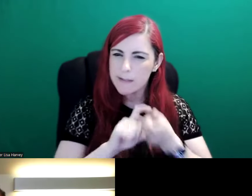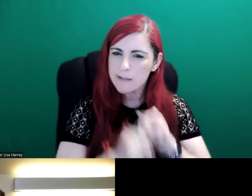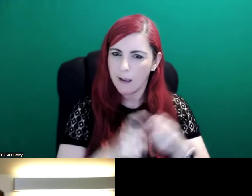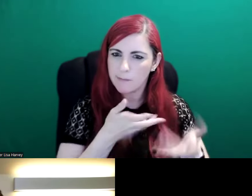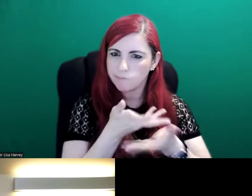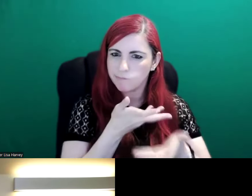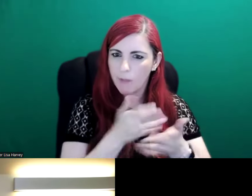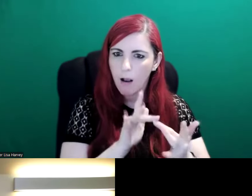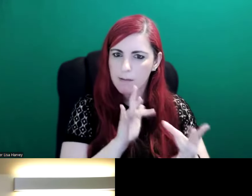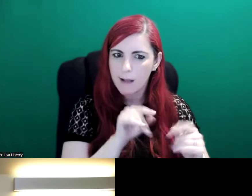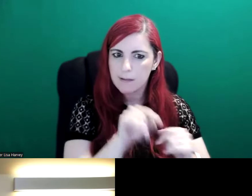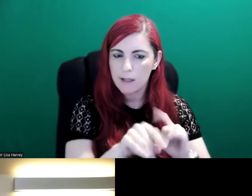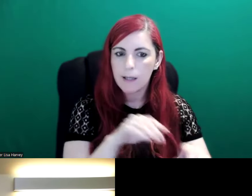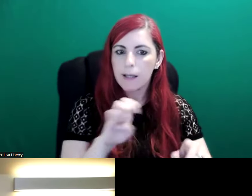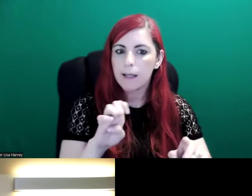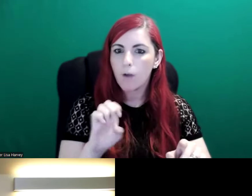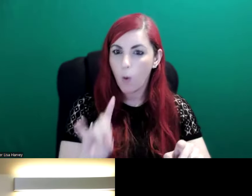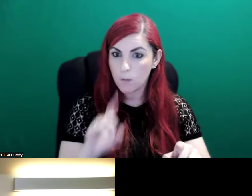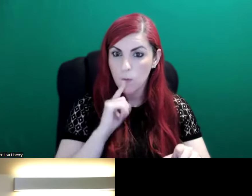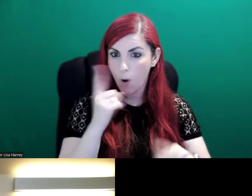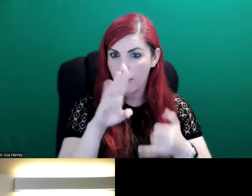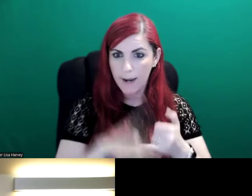Evie Hone was one of the last people to see Mainie Jellett before she died. She